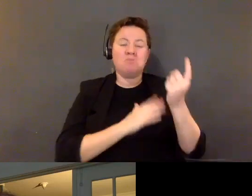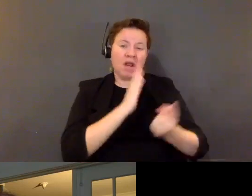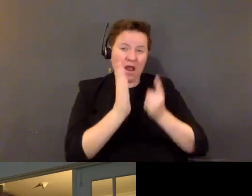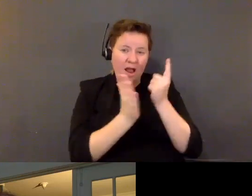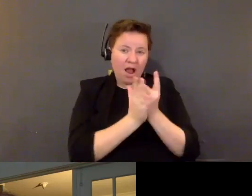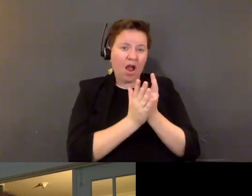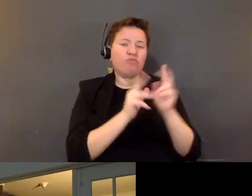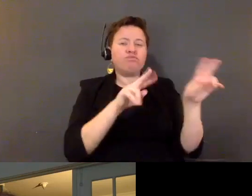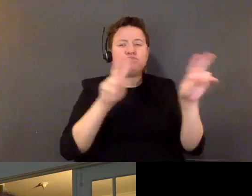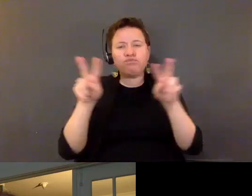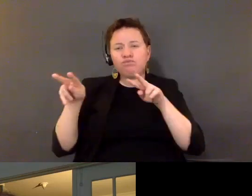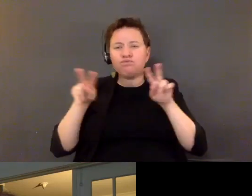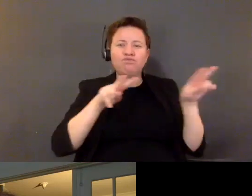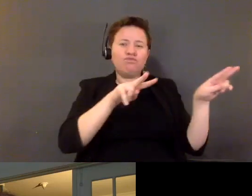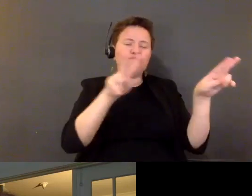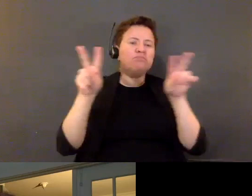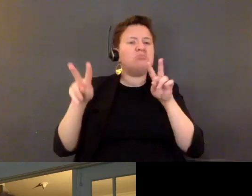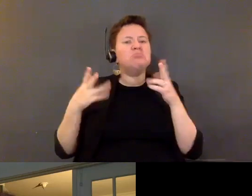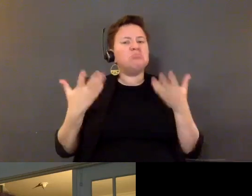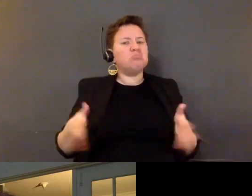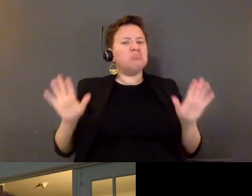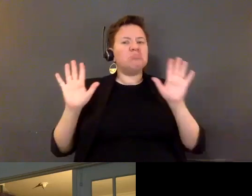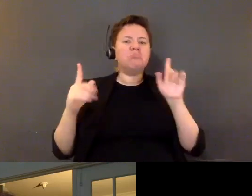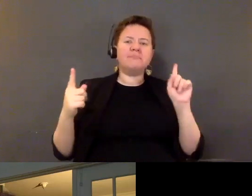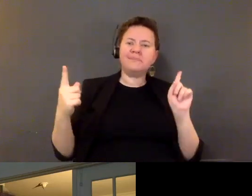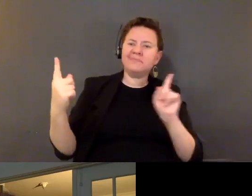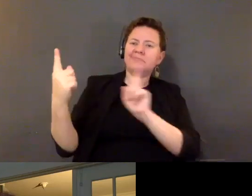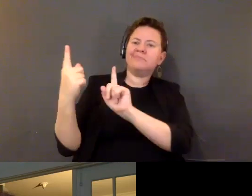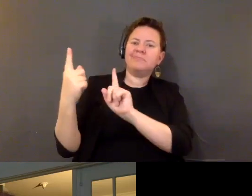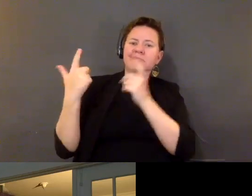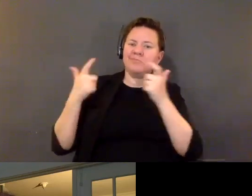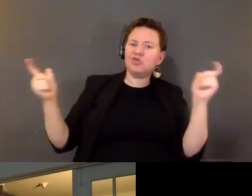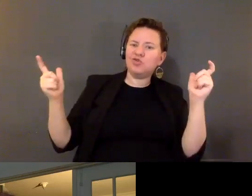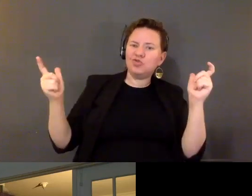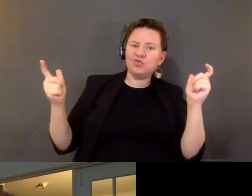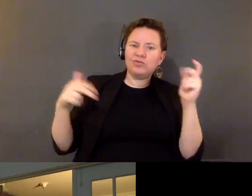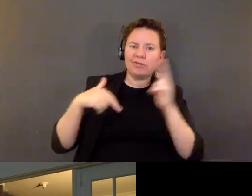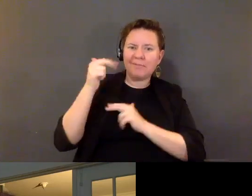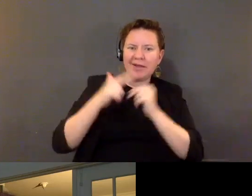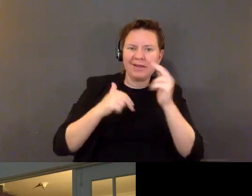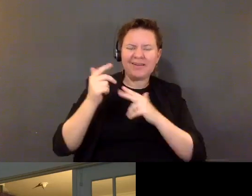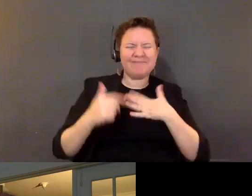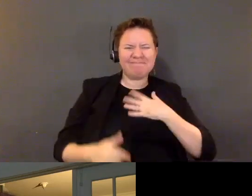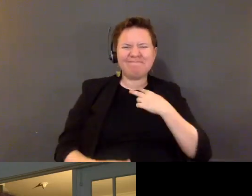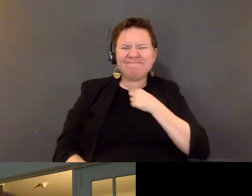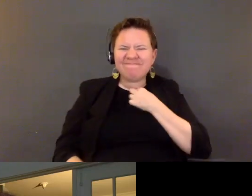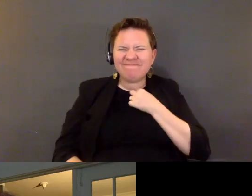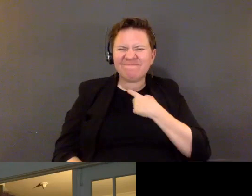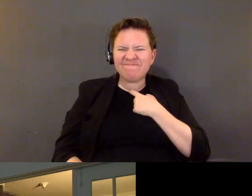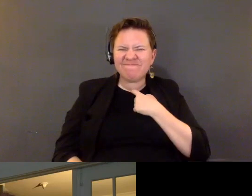lostness we fetched up in front of a somber hulk of georgian brick pardon me my voices decided to